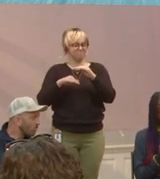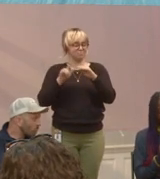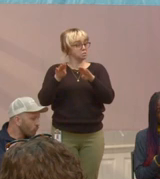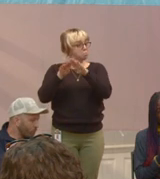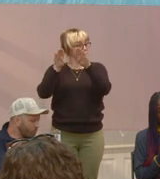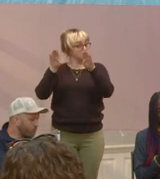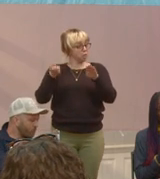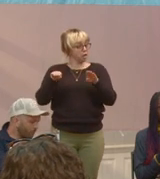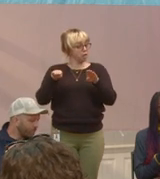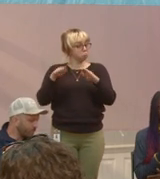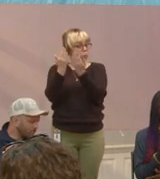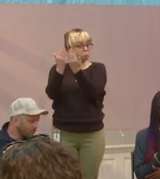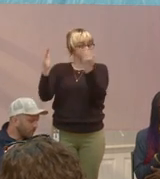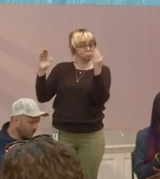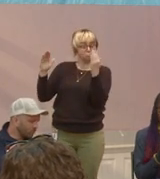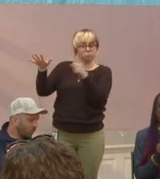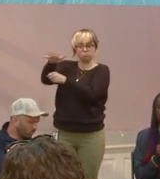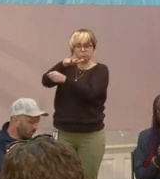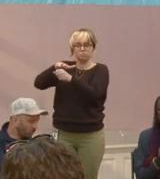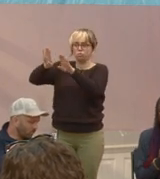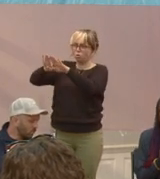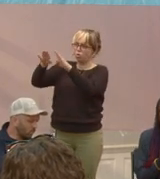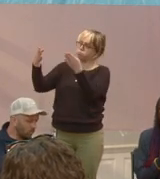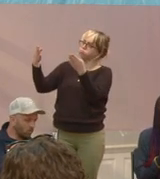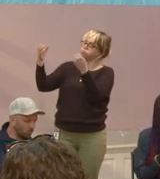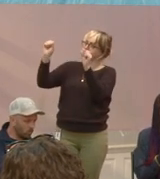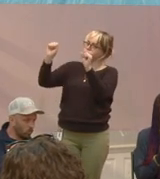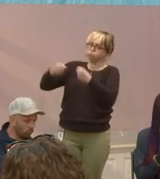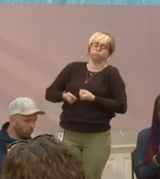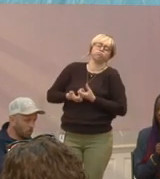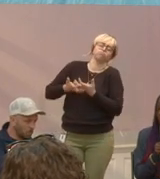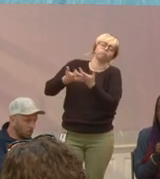gallery space was became an open field. And the more time was